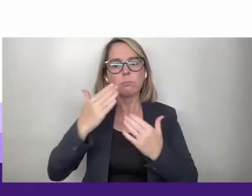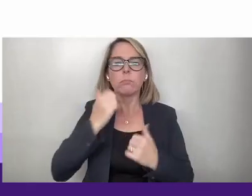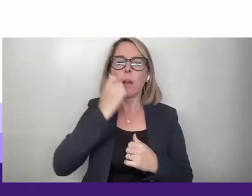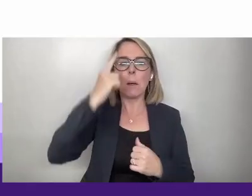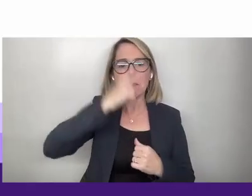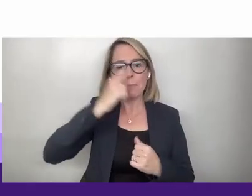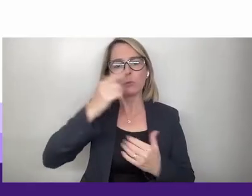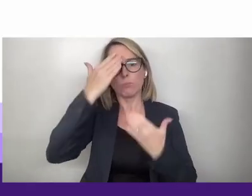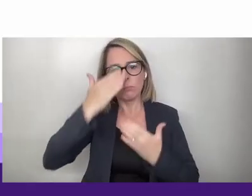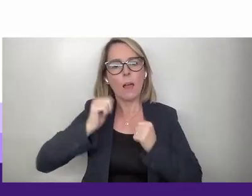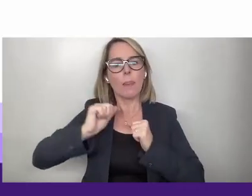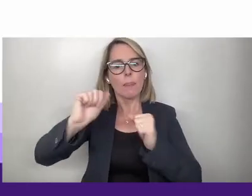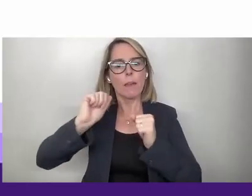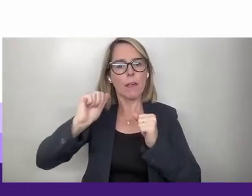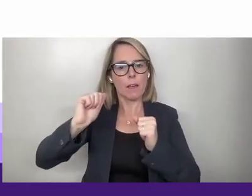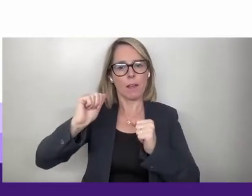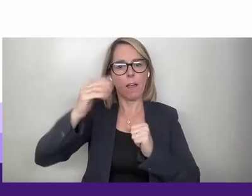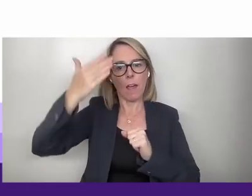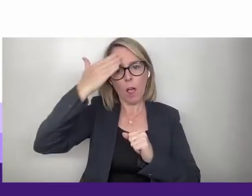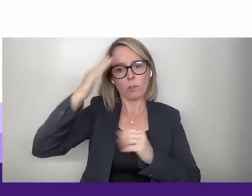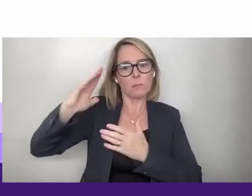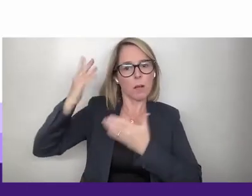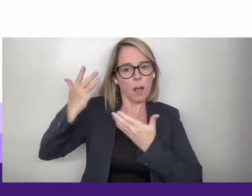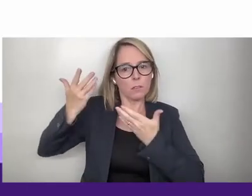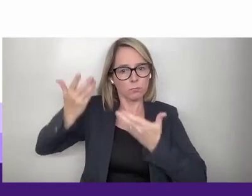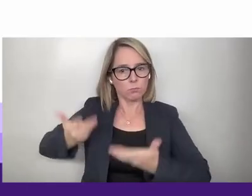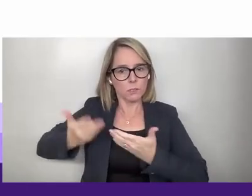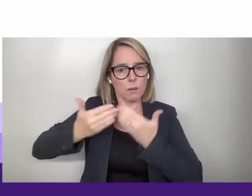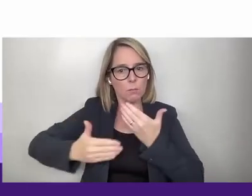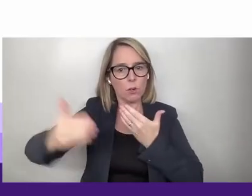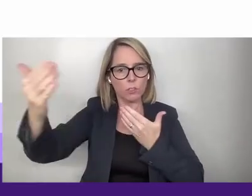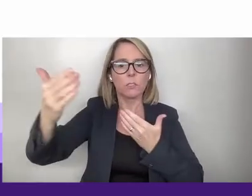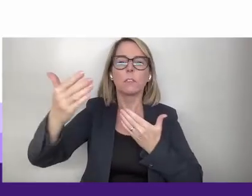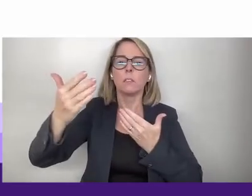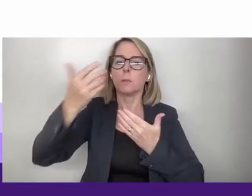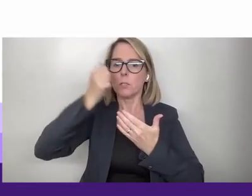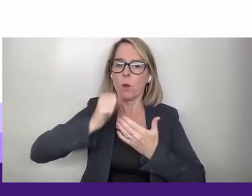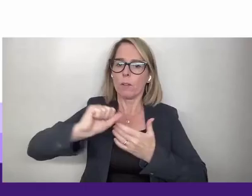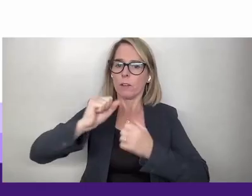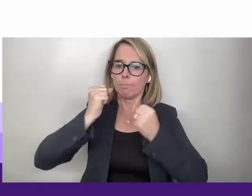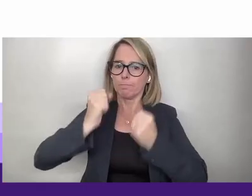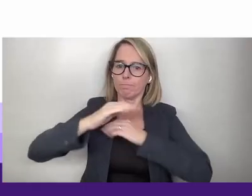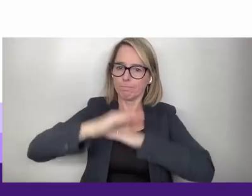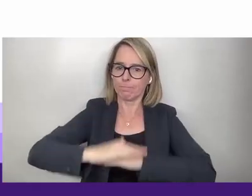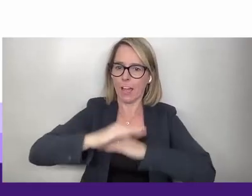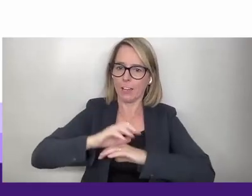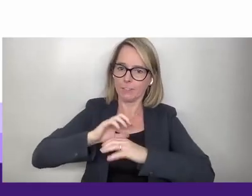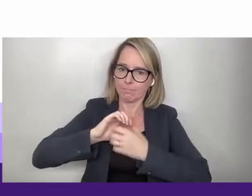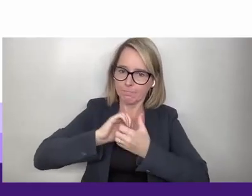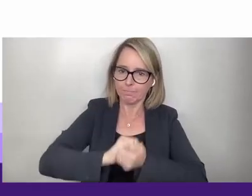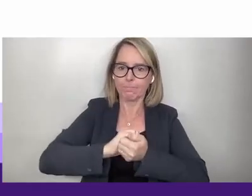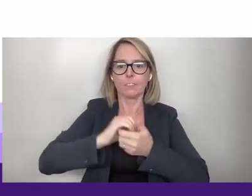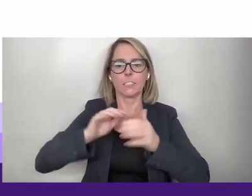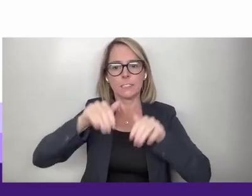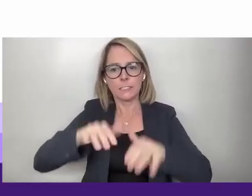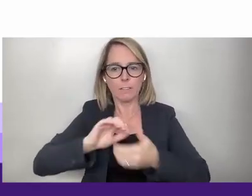to their Elders past, present, and emerging. We also recognize the contributions and the